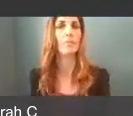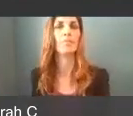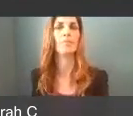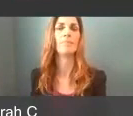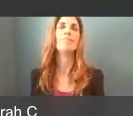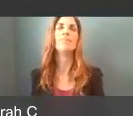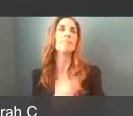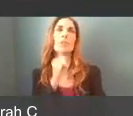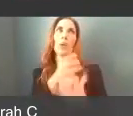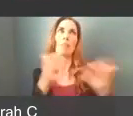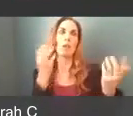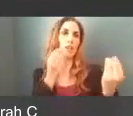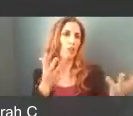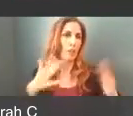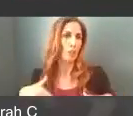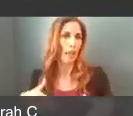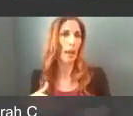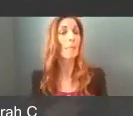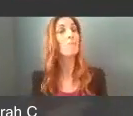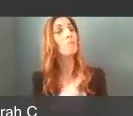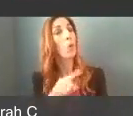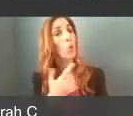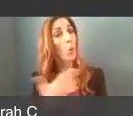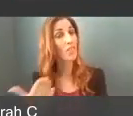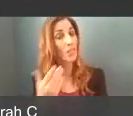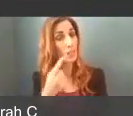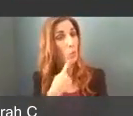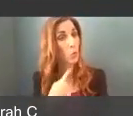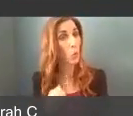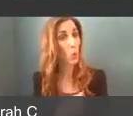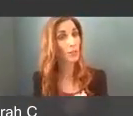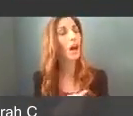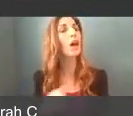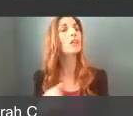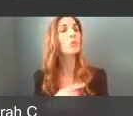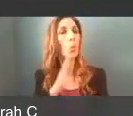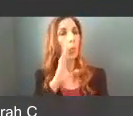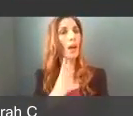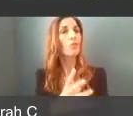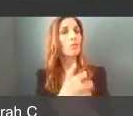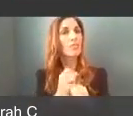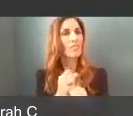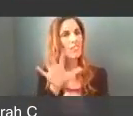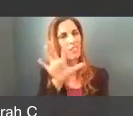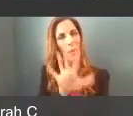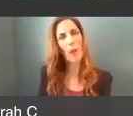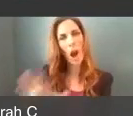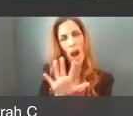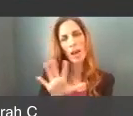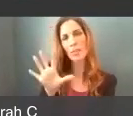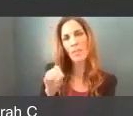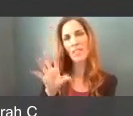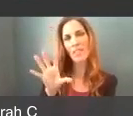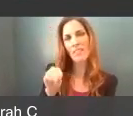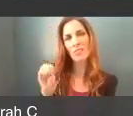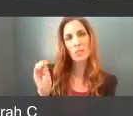The only thing that we have been told is that we will receive approximately 50% of the doses,